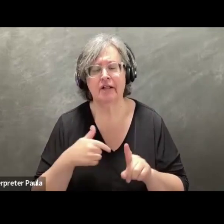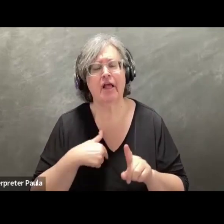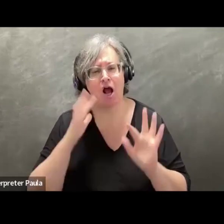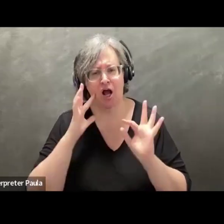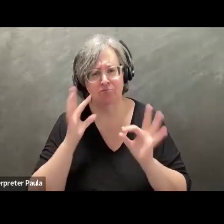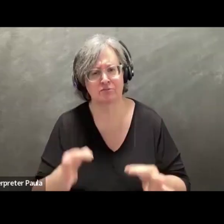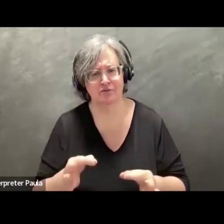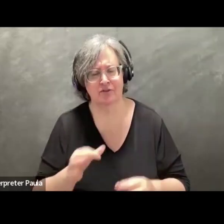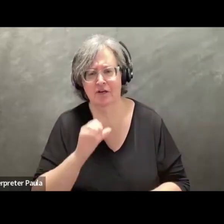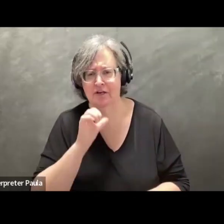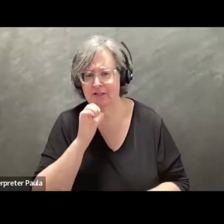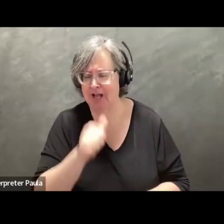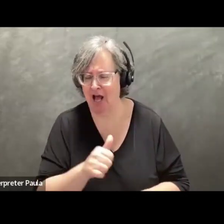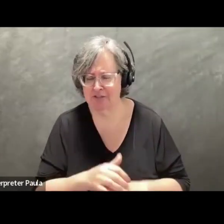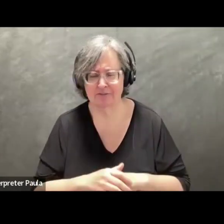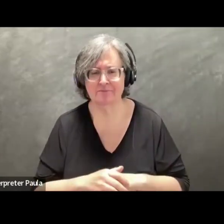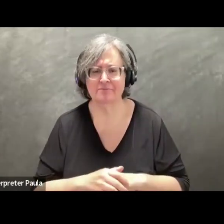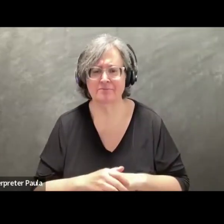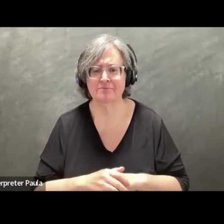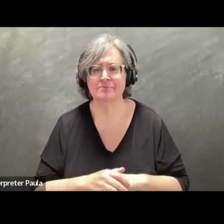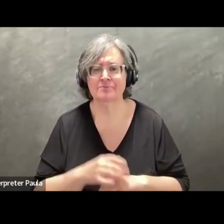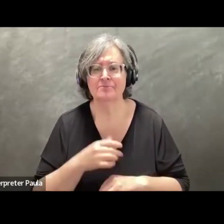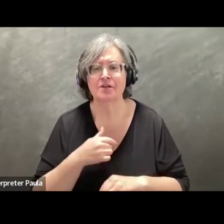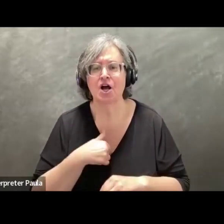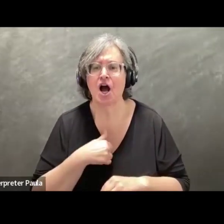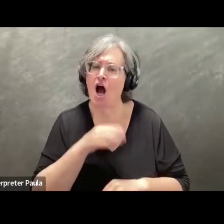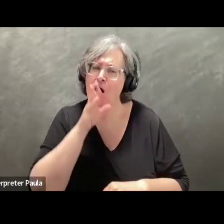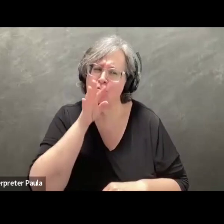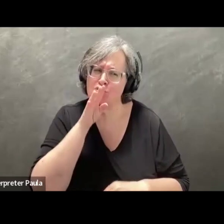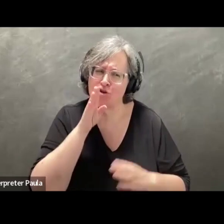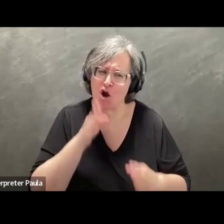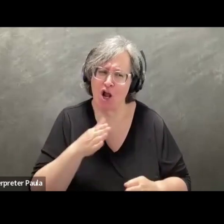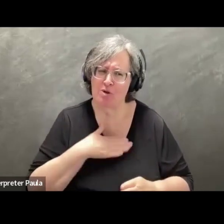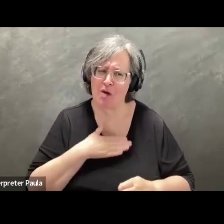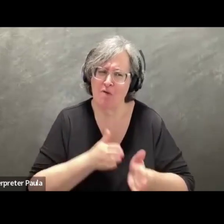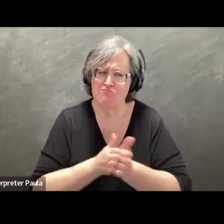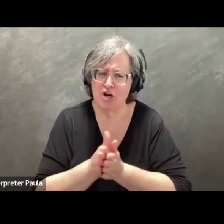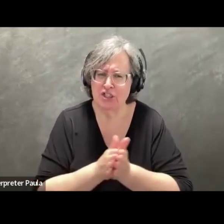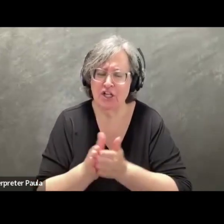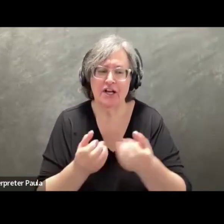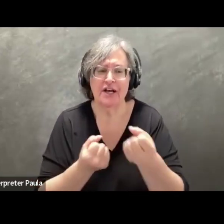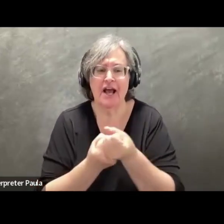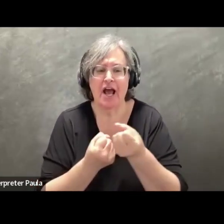not. I am a talker, and my passion is advocating for people